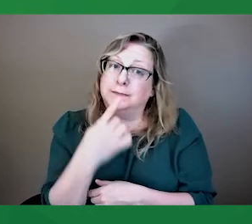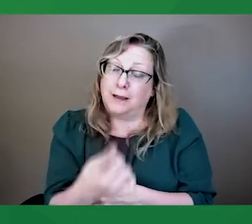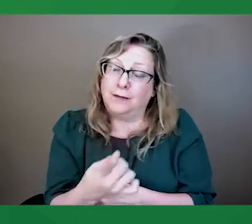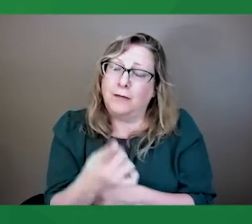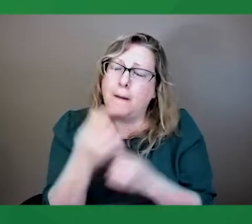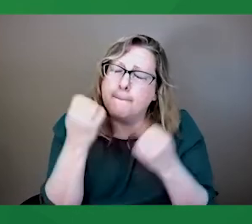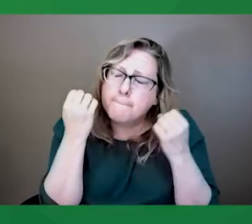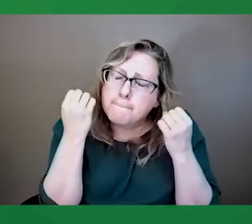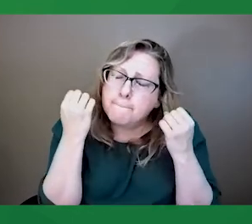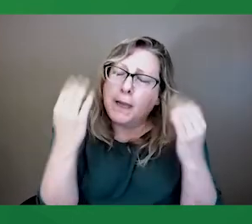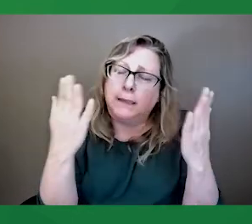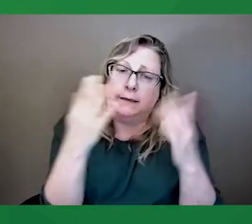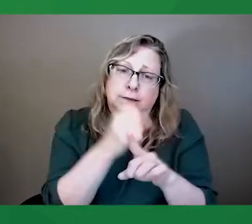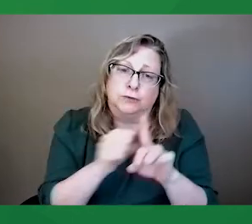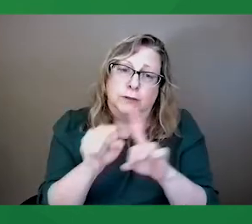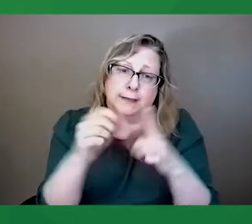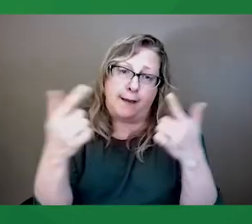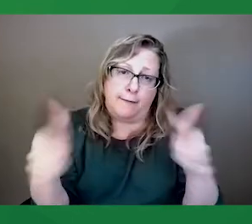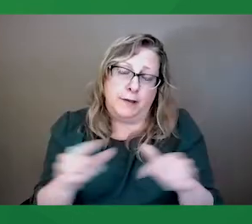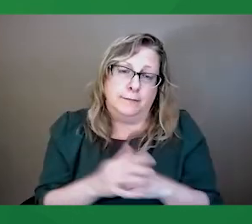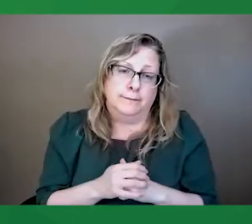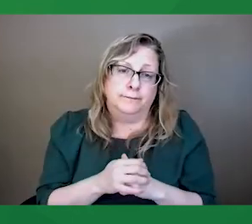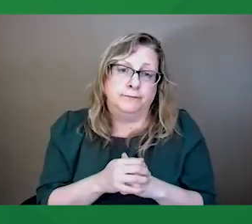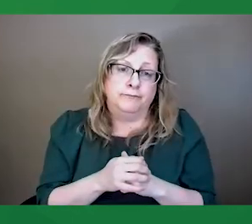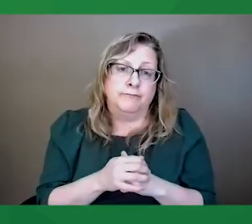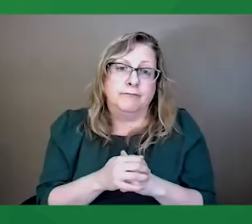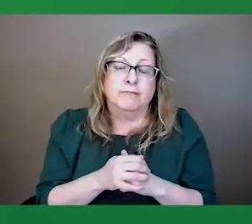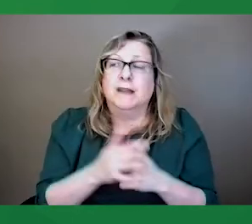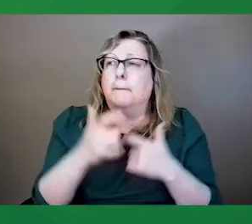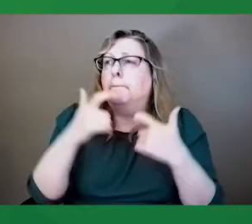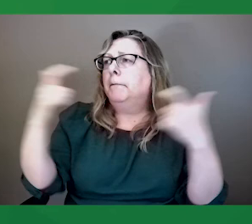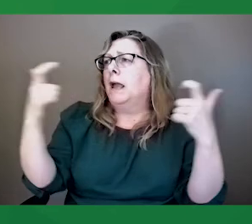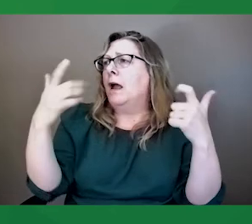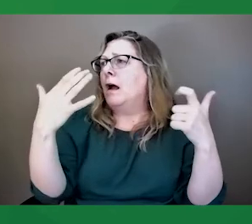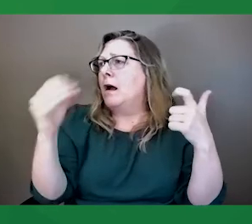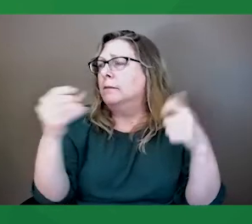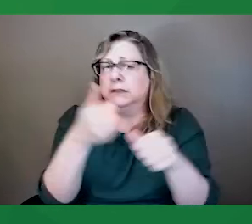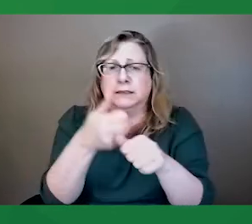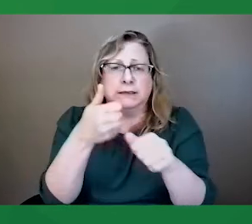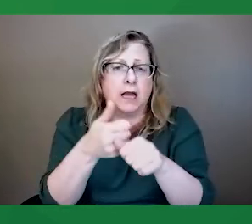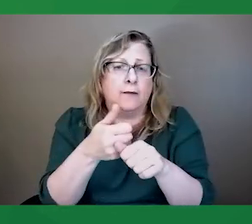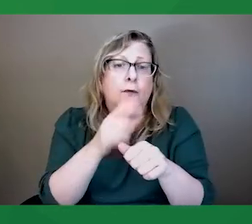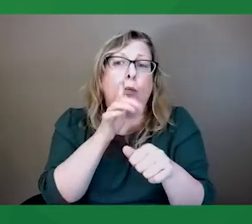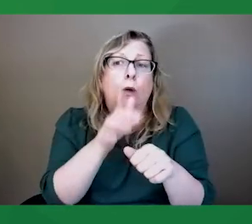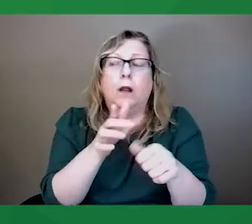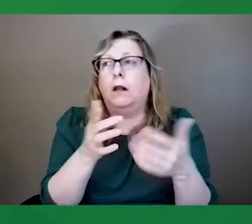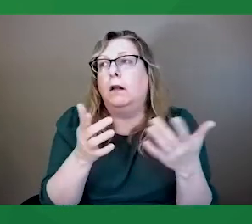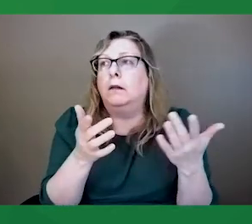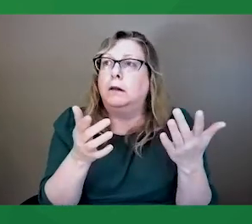than I can count where large companies came up with, let's say the Nike FlyEase shoe,